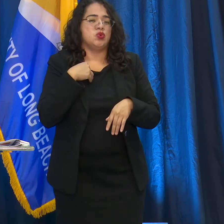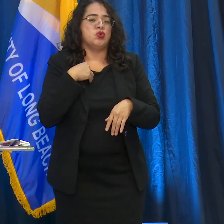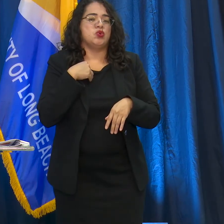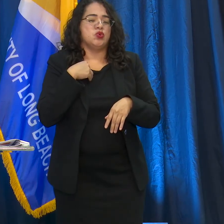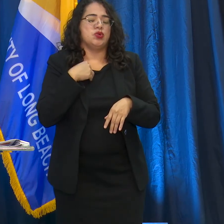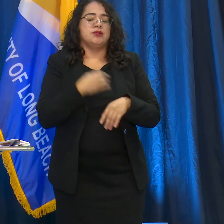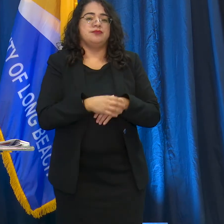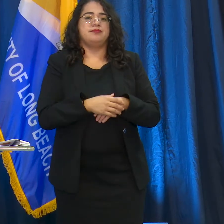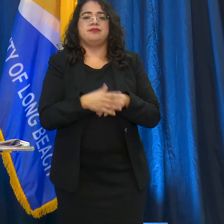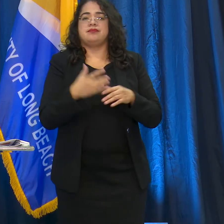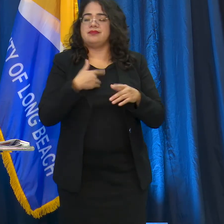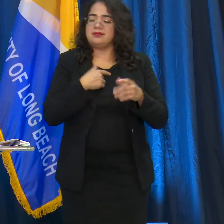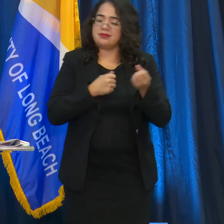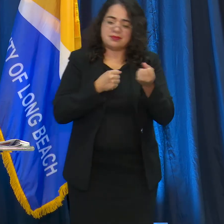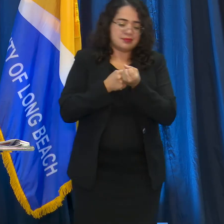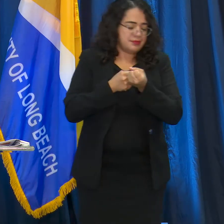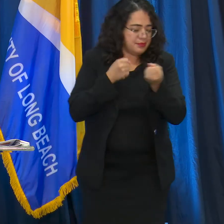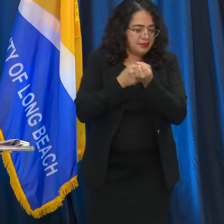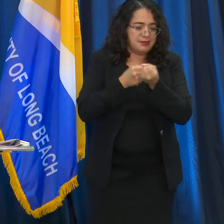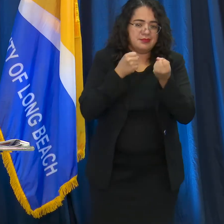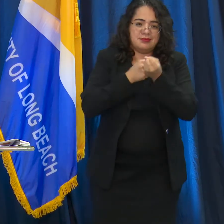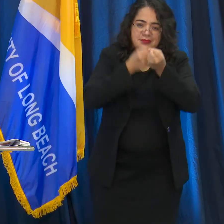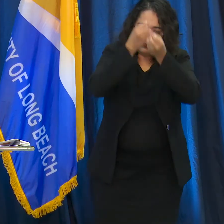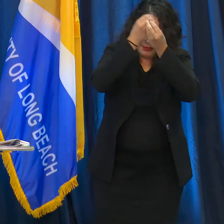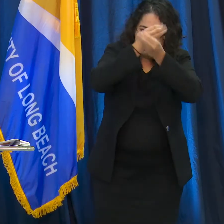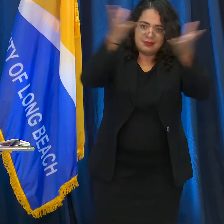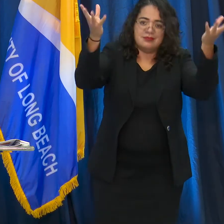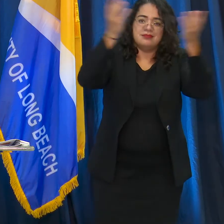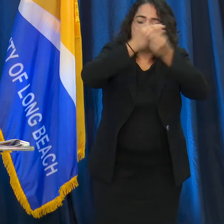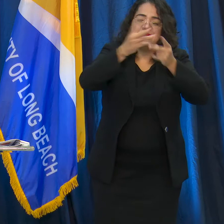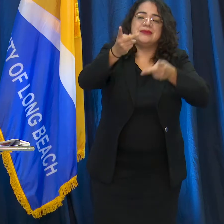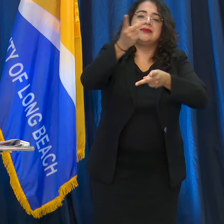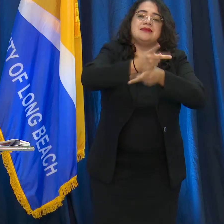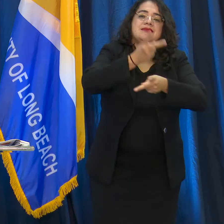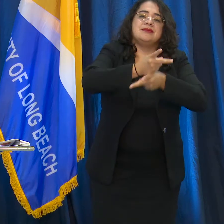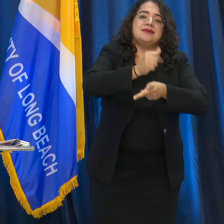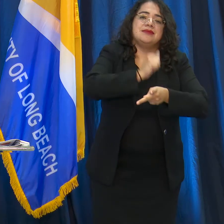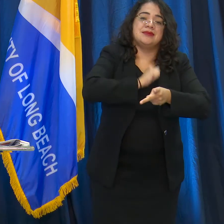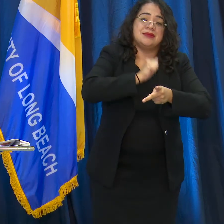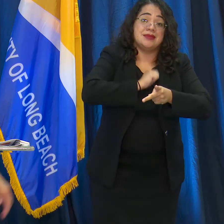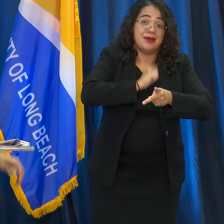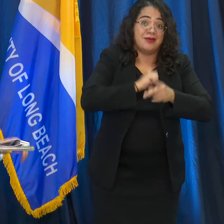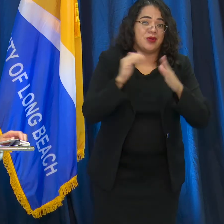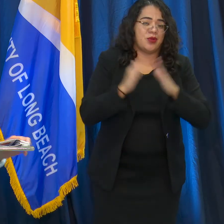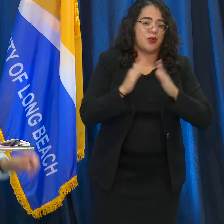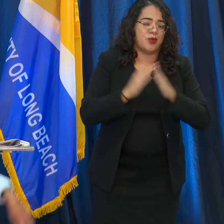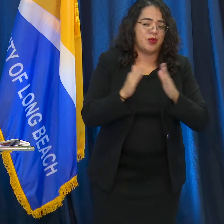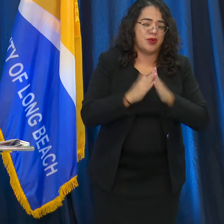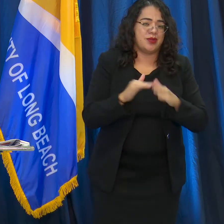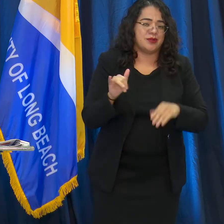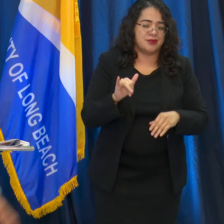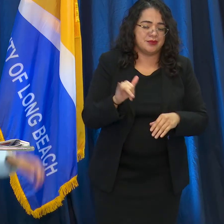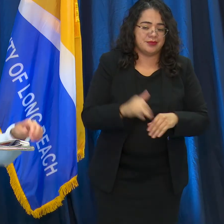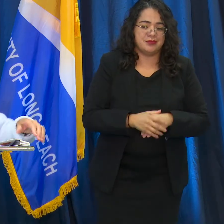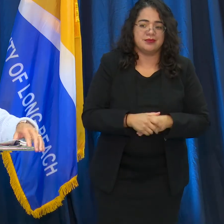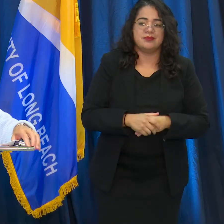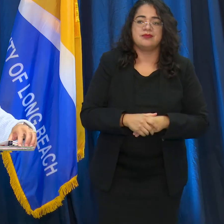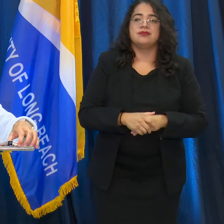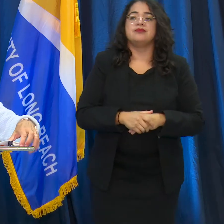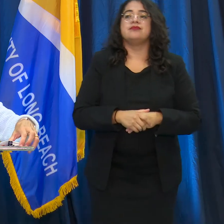advocating so hard for people to make sure that they're taking care of themselves and their community. Thank you Kelly, next question comes from